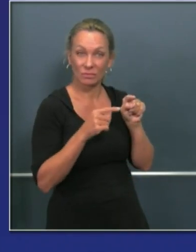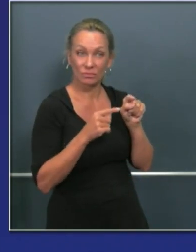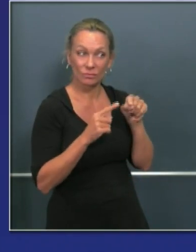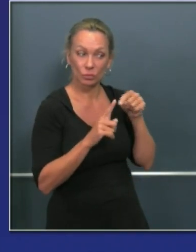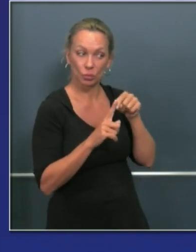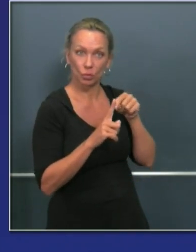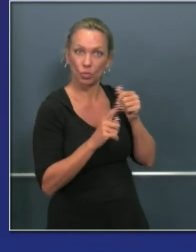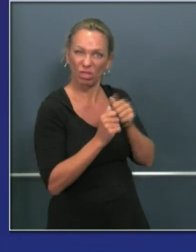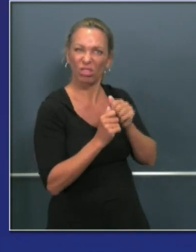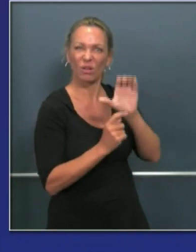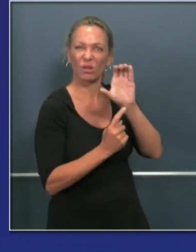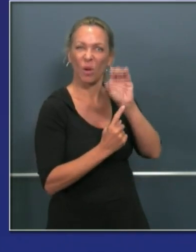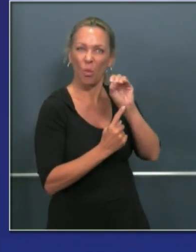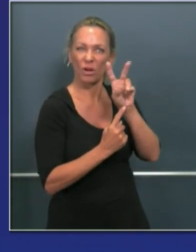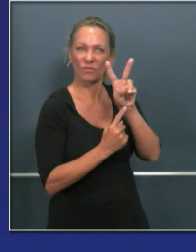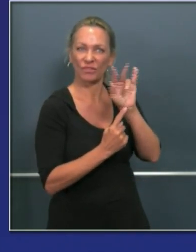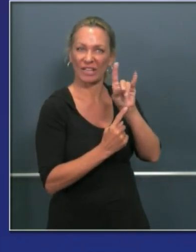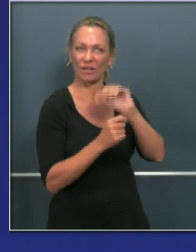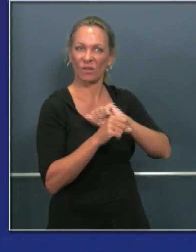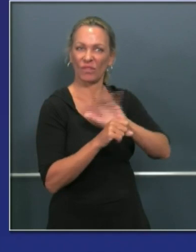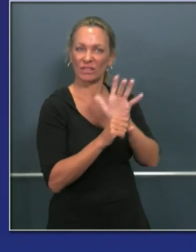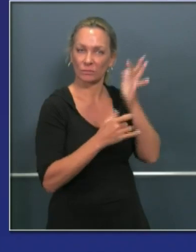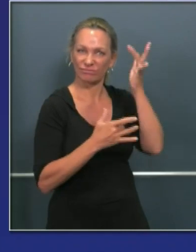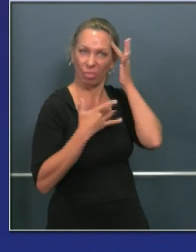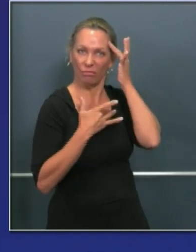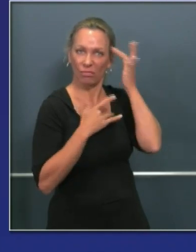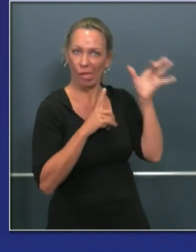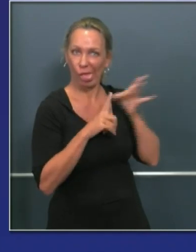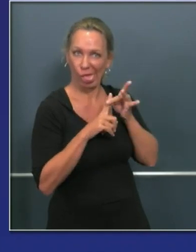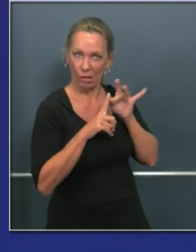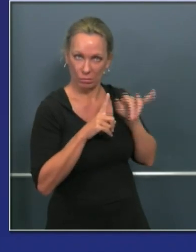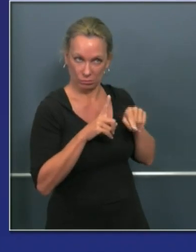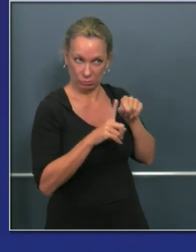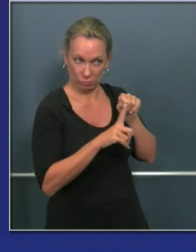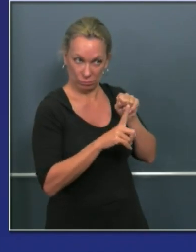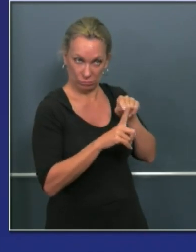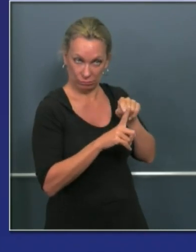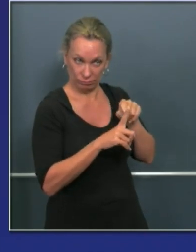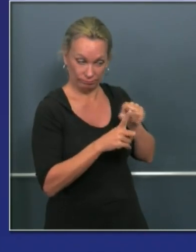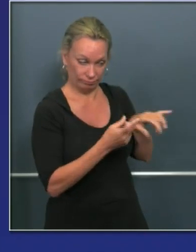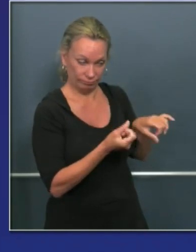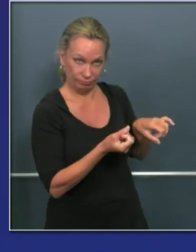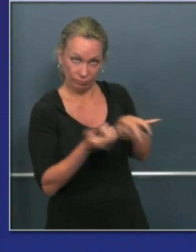THE PREVIOUS I REPRESENTED 4,776. INDIVIDUALS THAT ARE